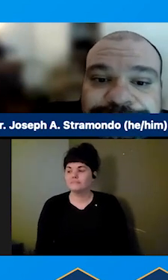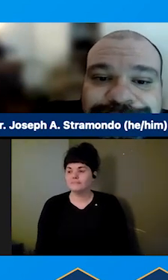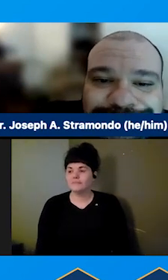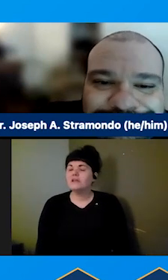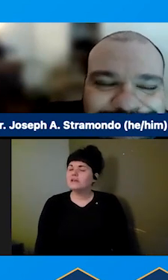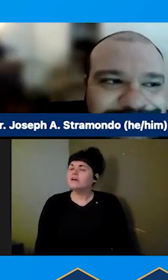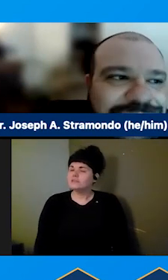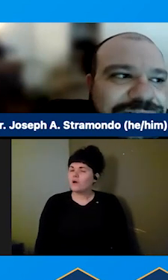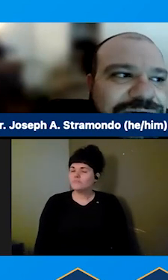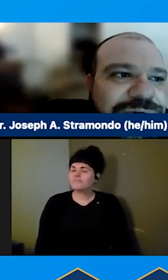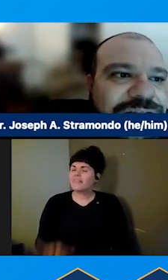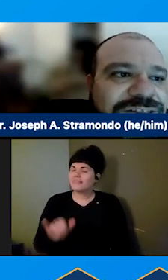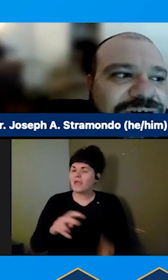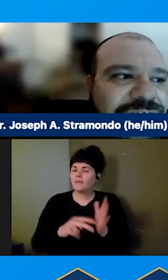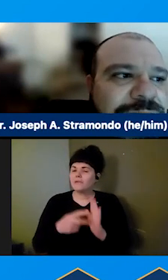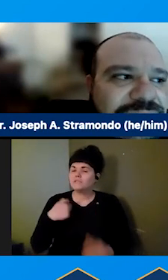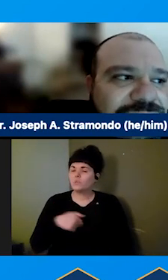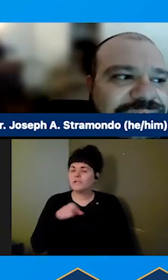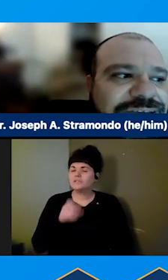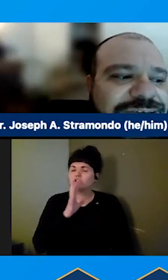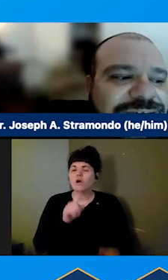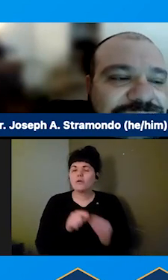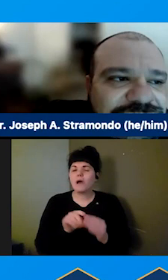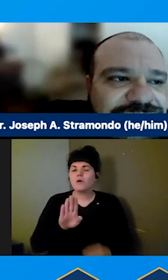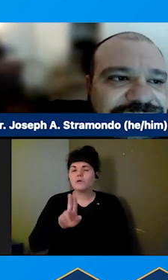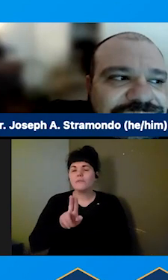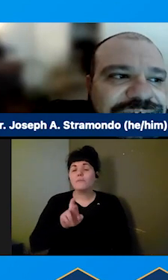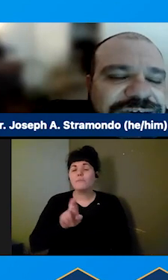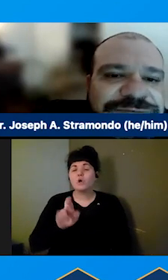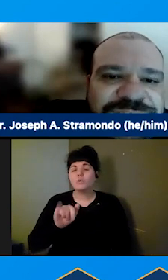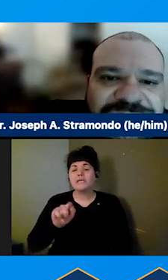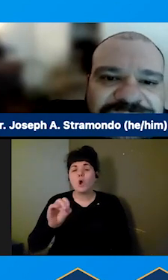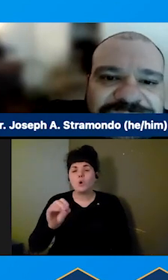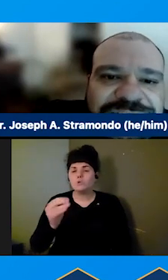talk about burritos. We want to talk about institutions defined